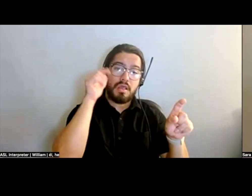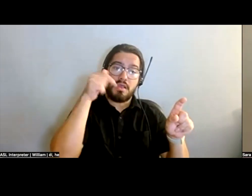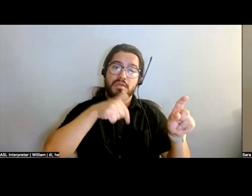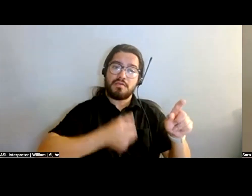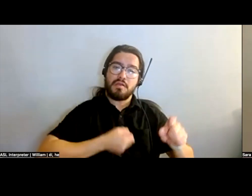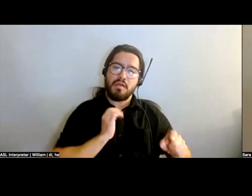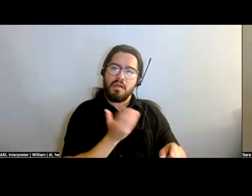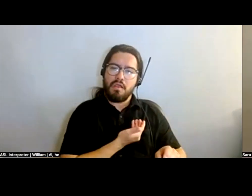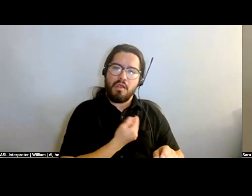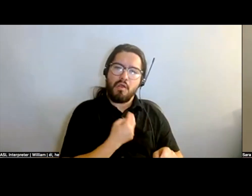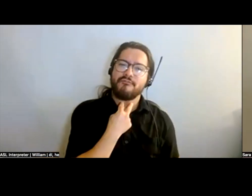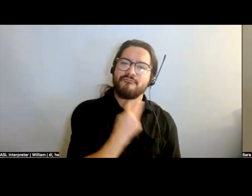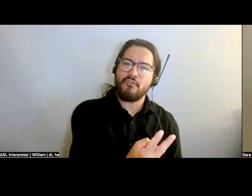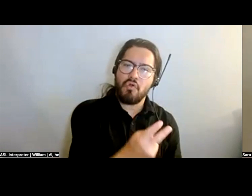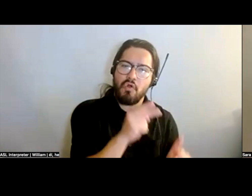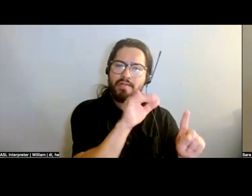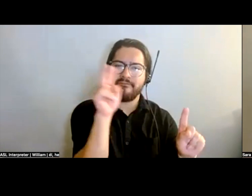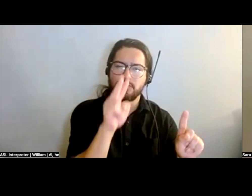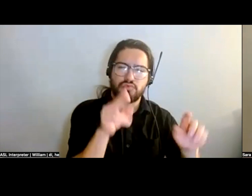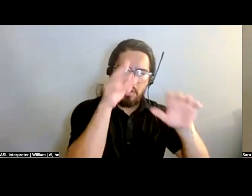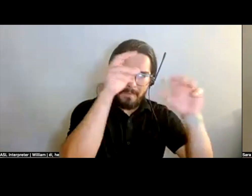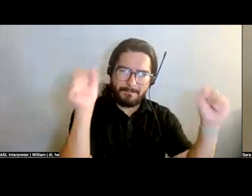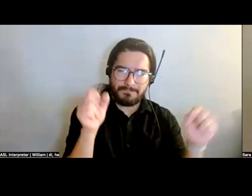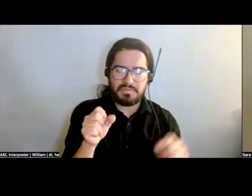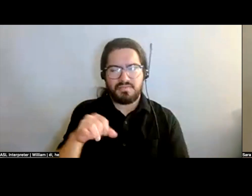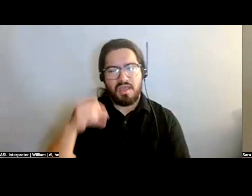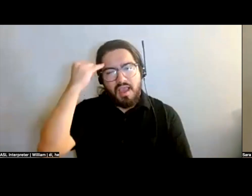So that that was an idea for me. And I'm going to read in English.